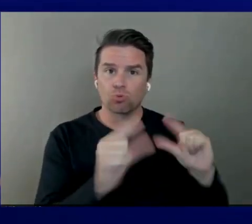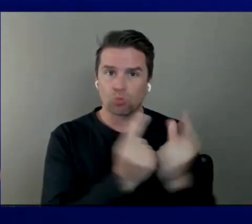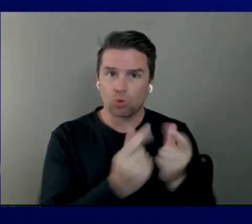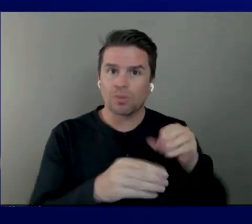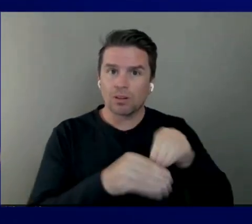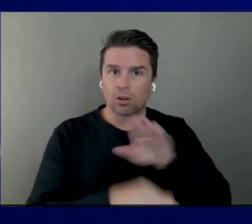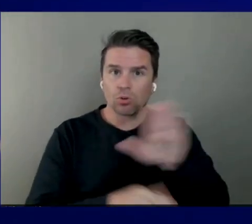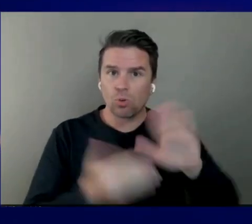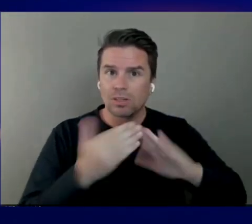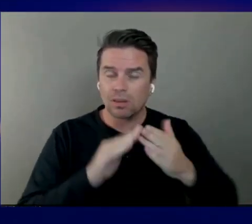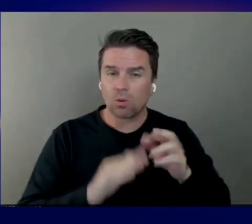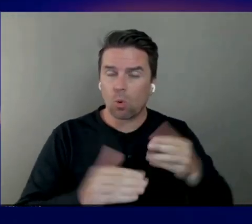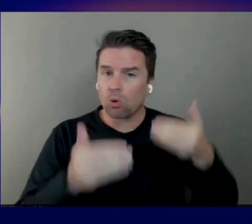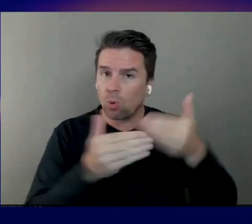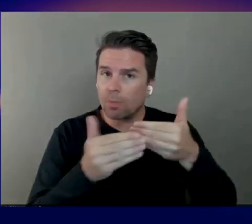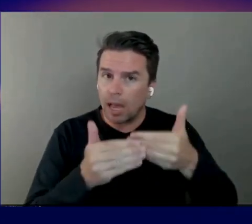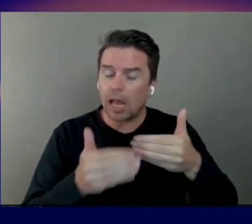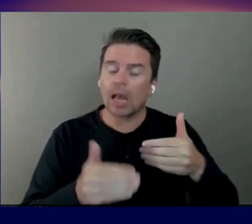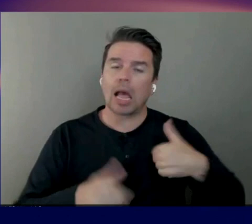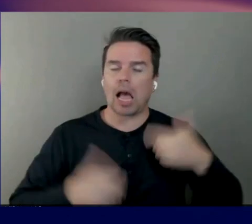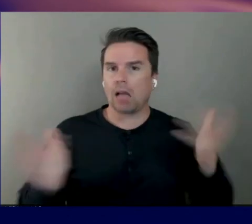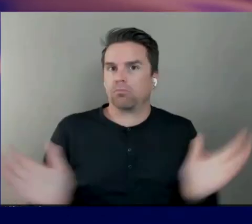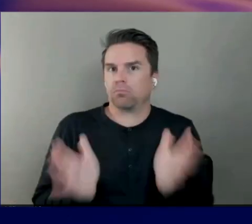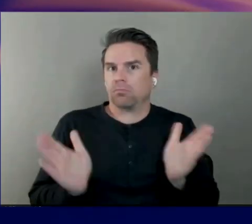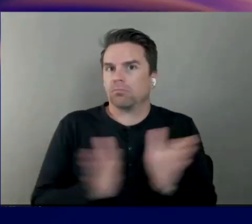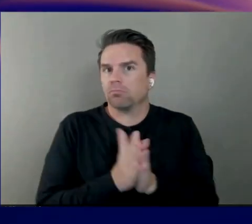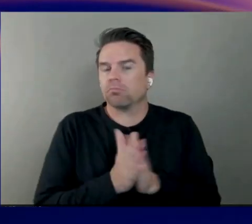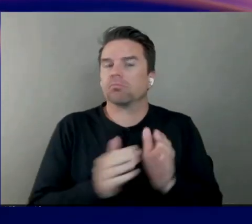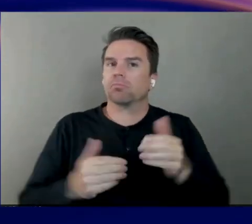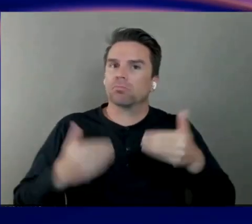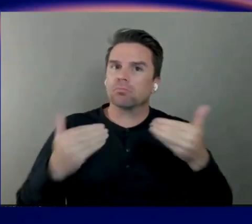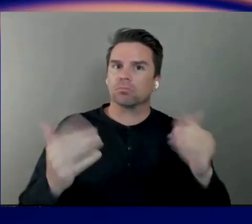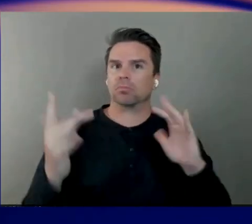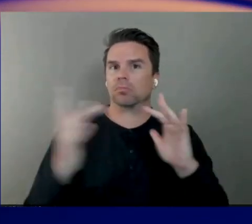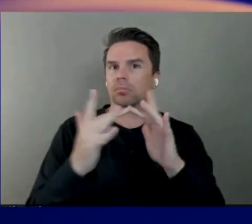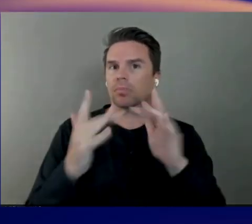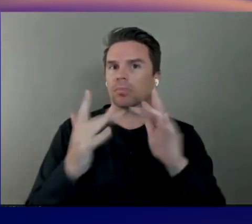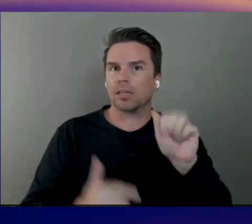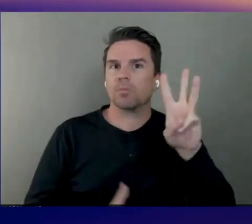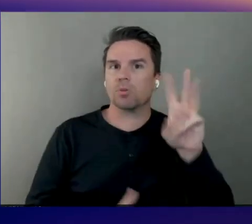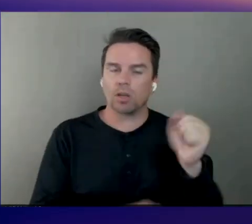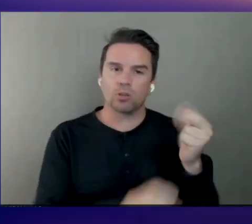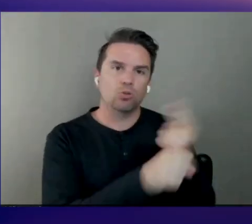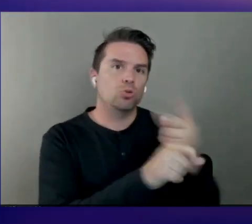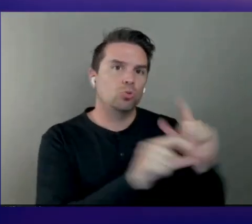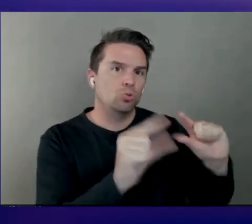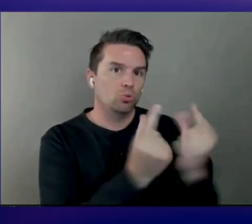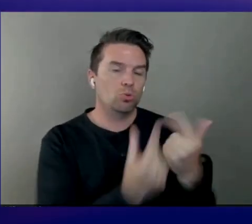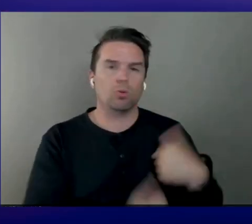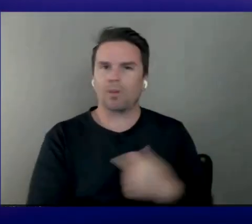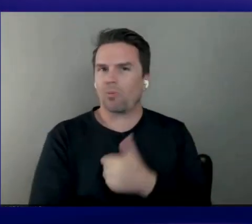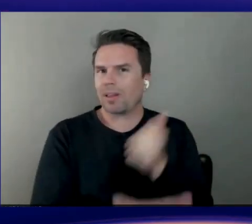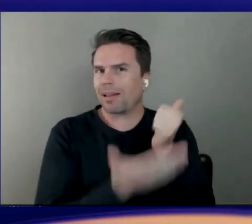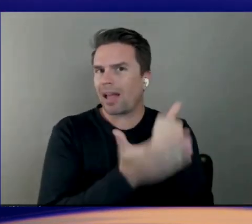I would highly encourage you to reach out to the AWS user group. And, you know, we can help you with building up a DeepRacer League